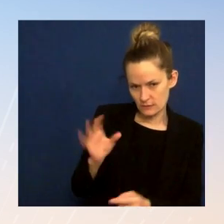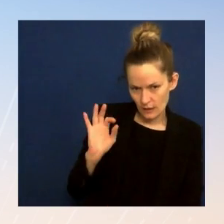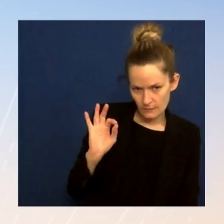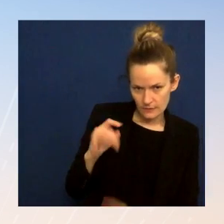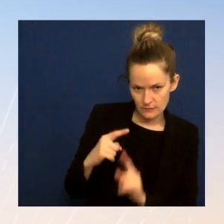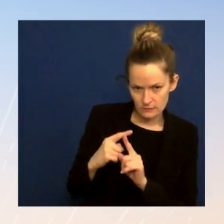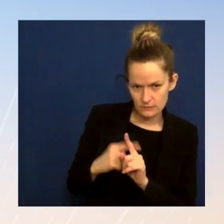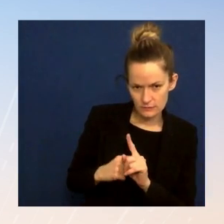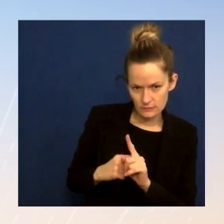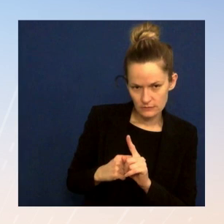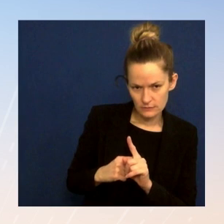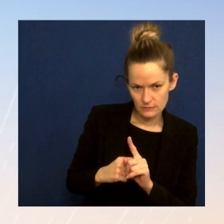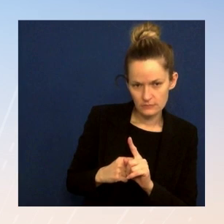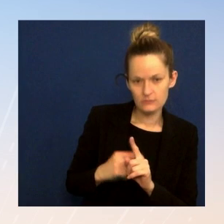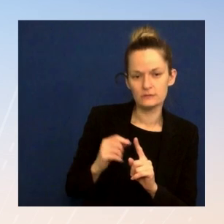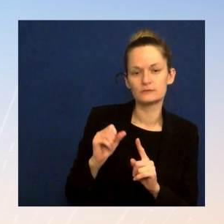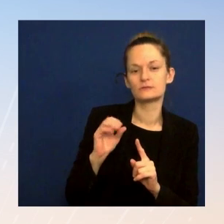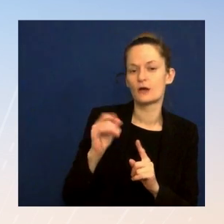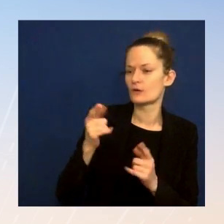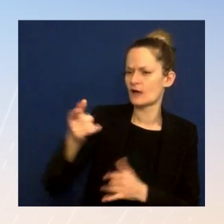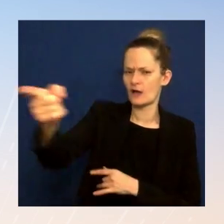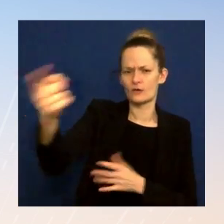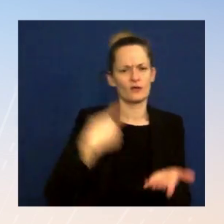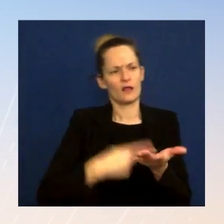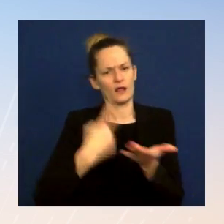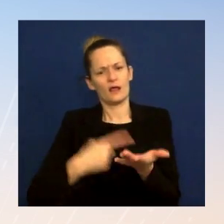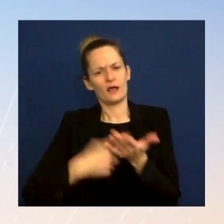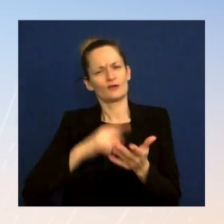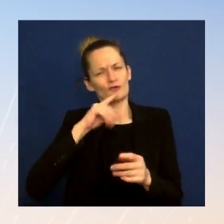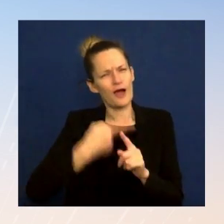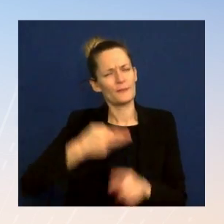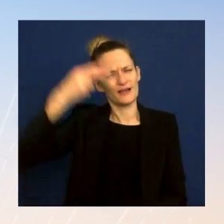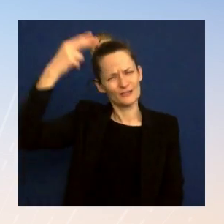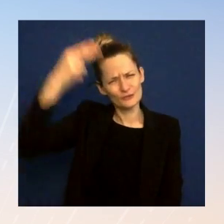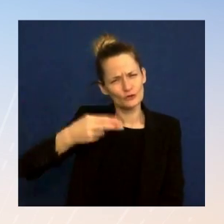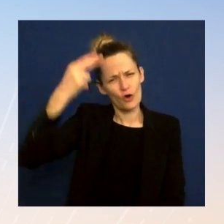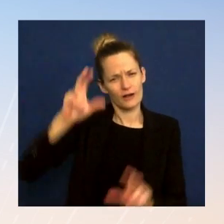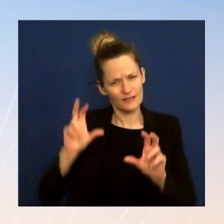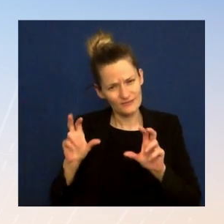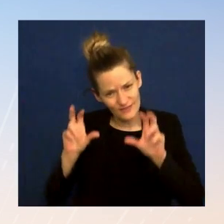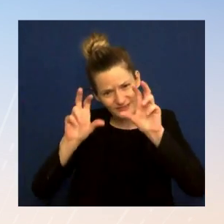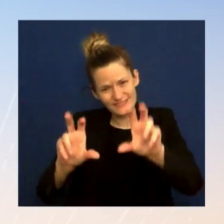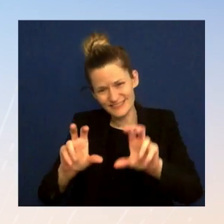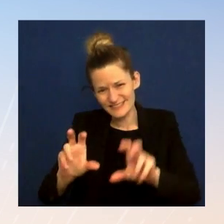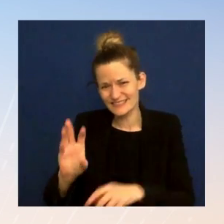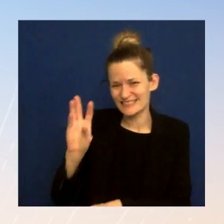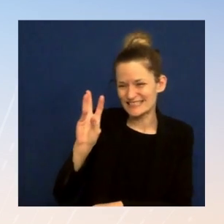the climate crisis in history -- six times the size of the Recovery Act. We're talking about the largest investment in childcare